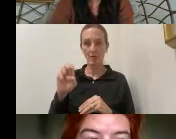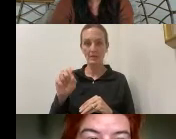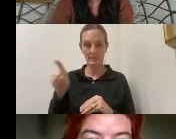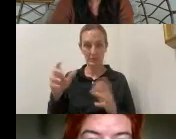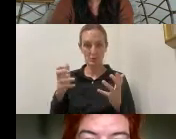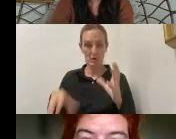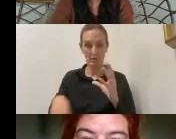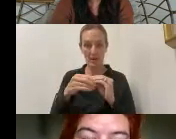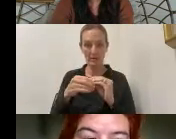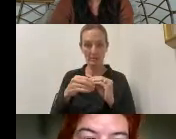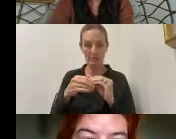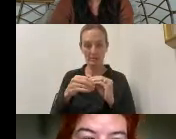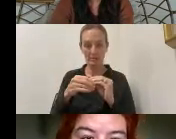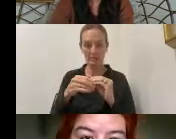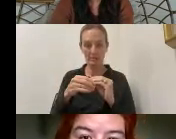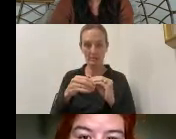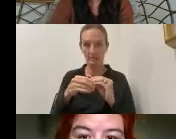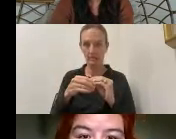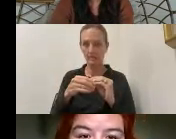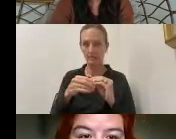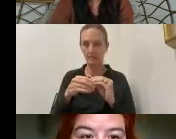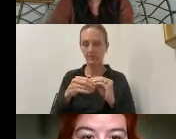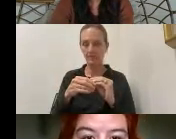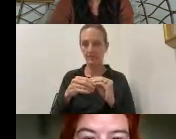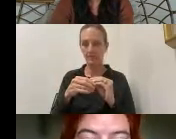Terrance Scott: Not really.